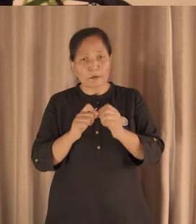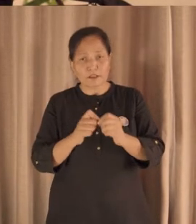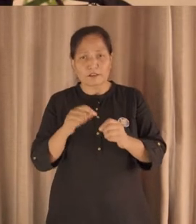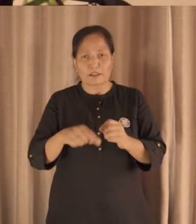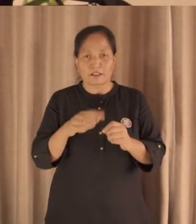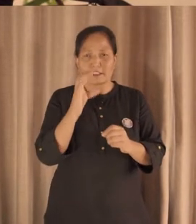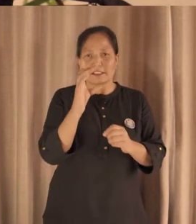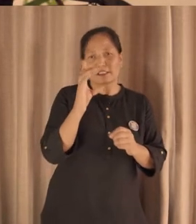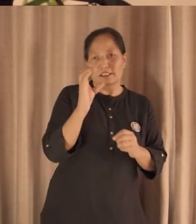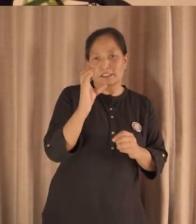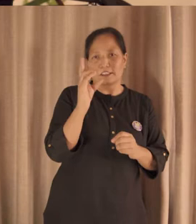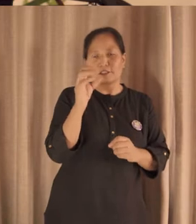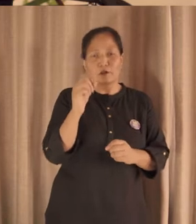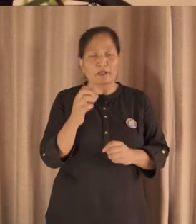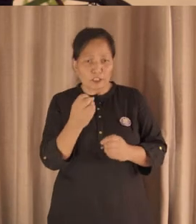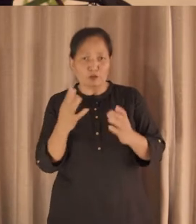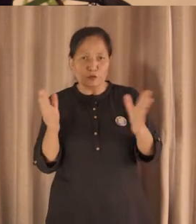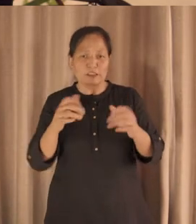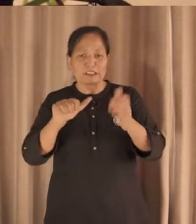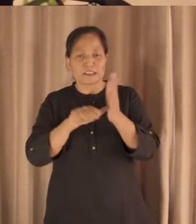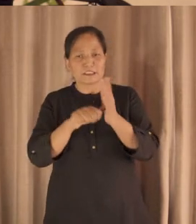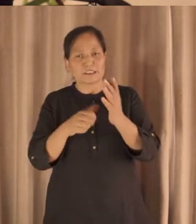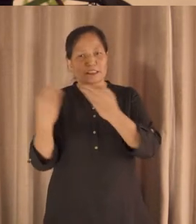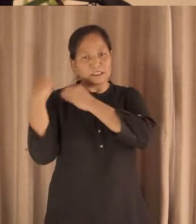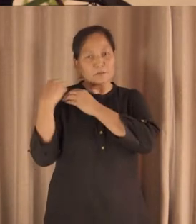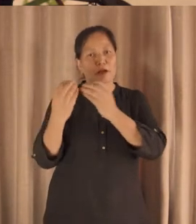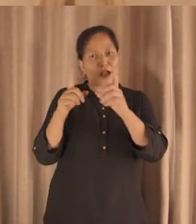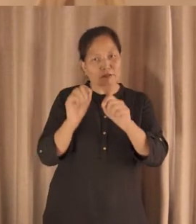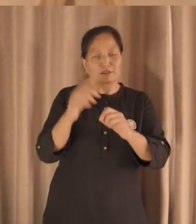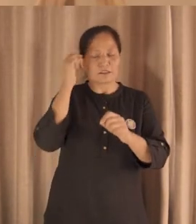land, civilization, art, knowledge and skills which has been signed by the government of